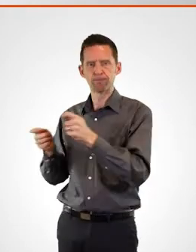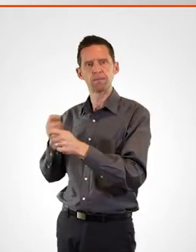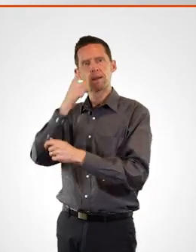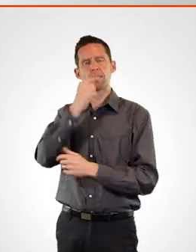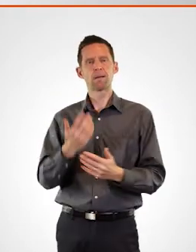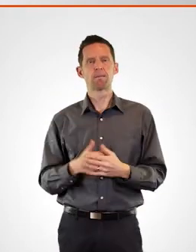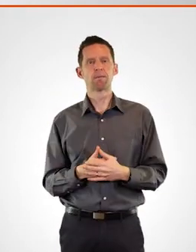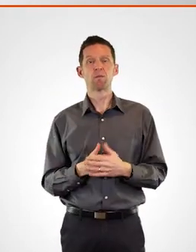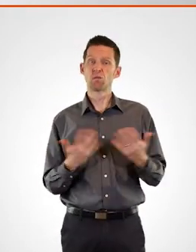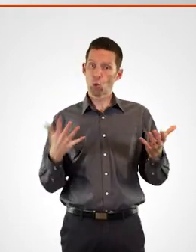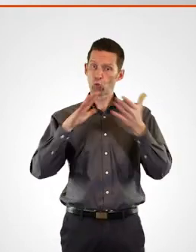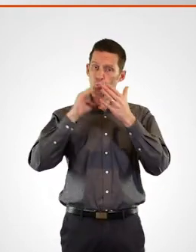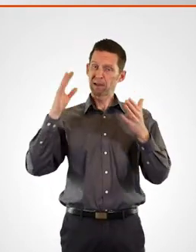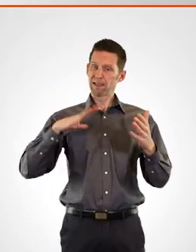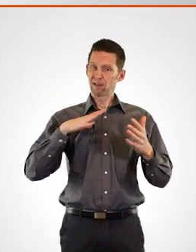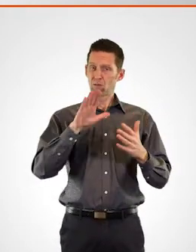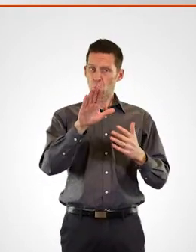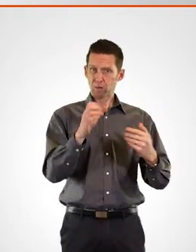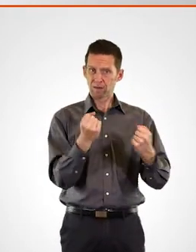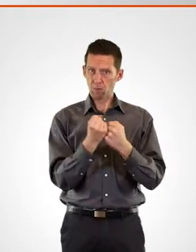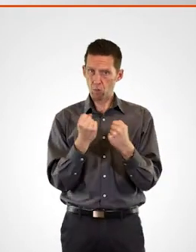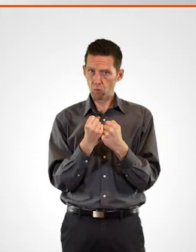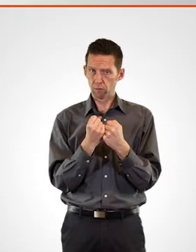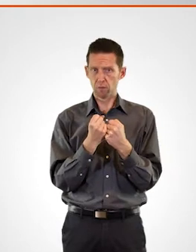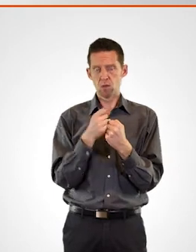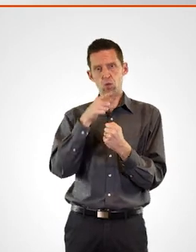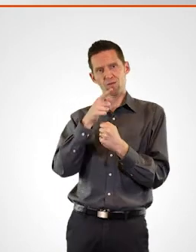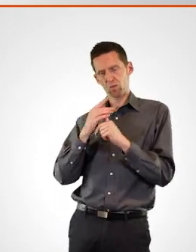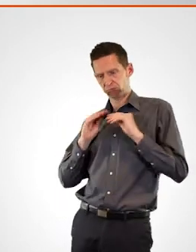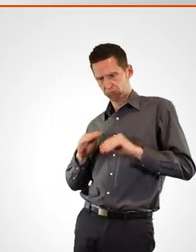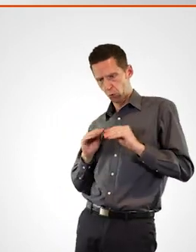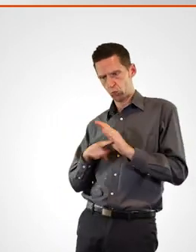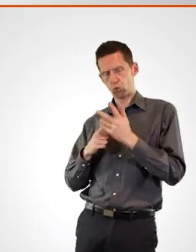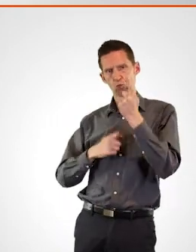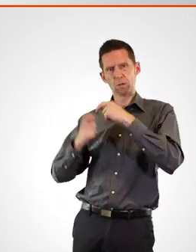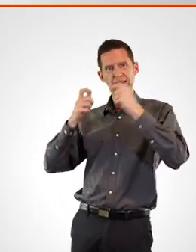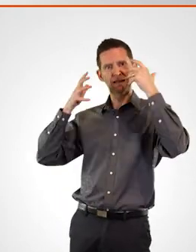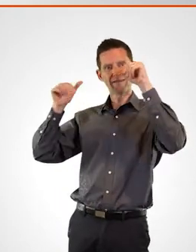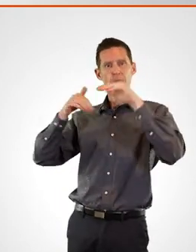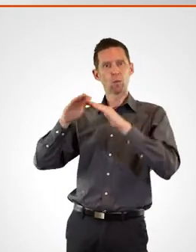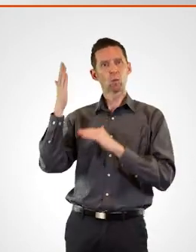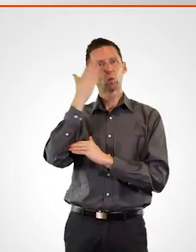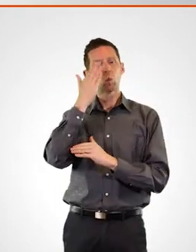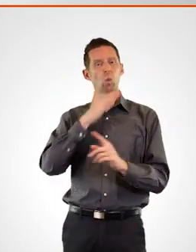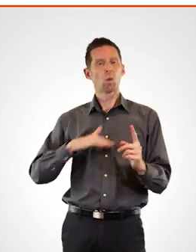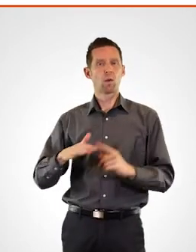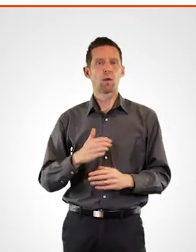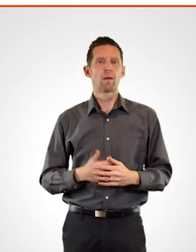So students are going to need your guidance and your teaching to be successful in the school environment.